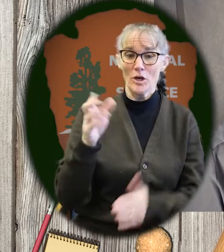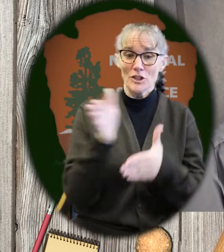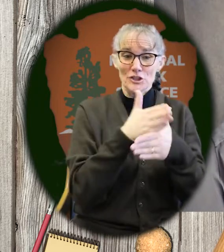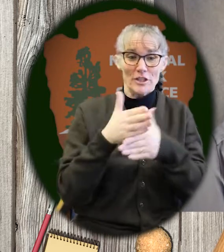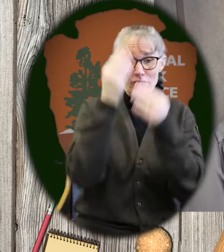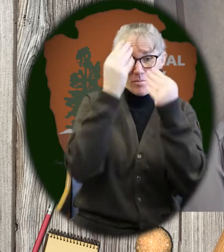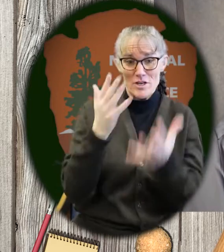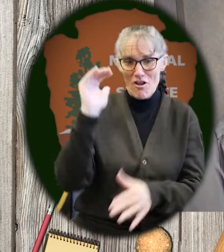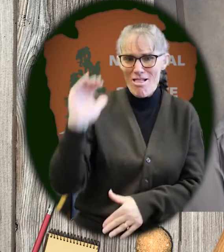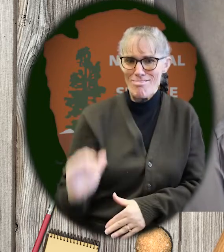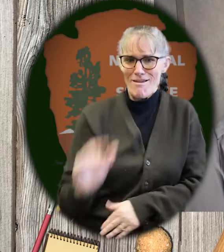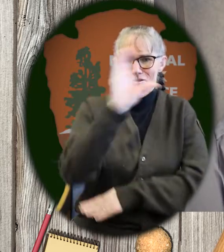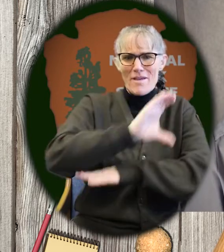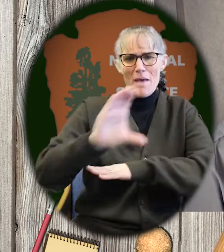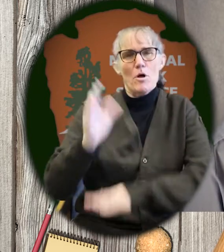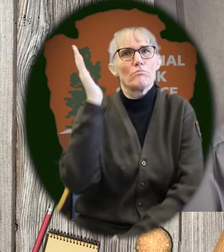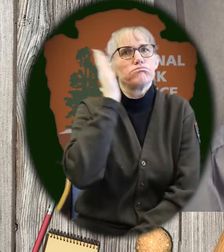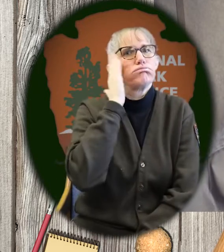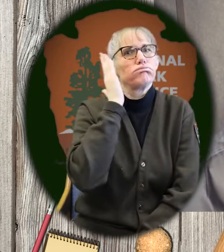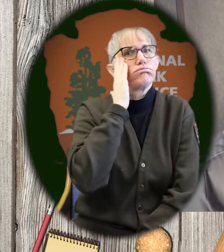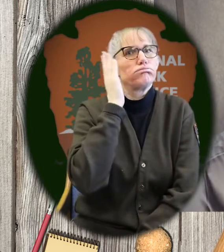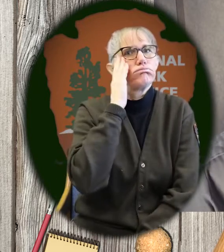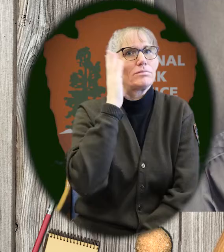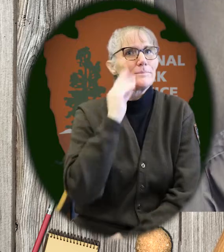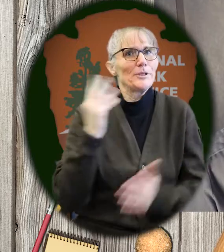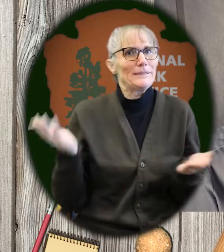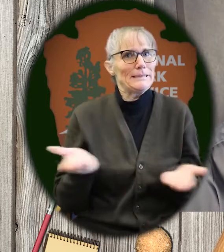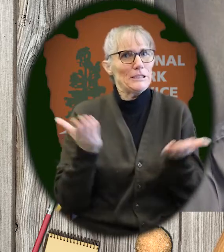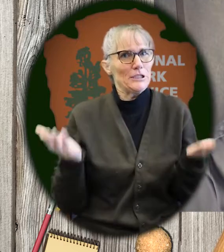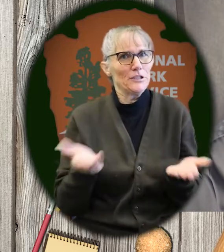about a little camel we're very familiar with here at Agate. It's the Stenomylus.